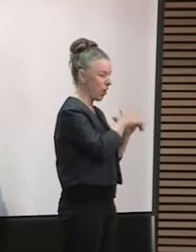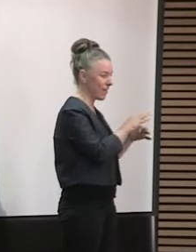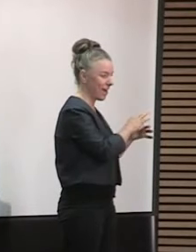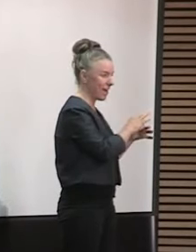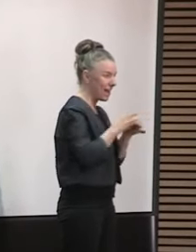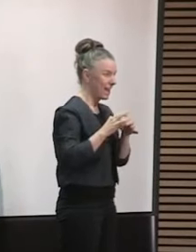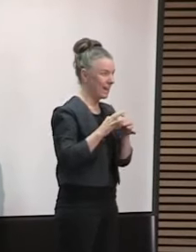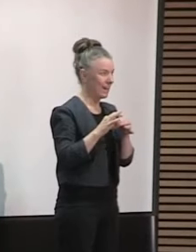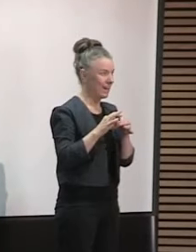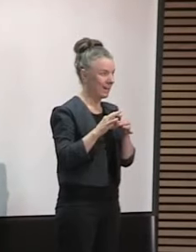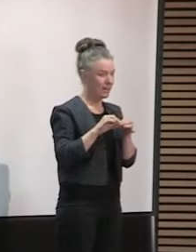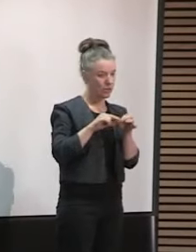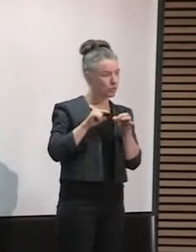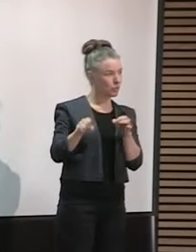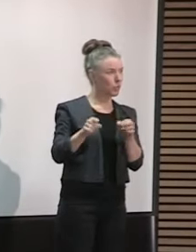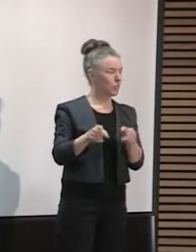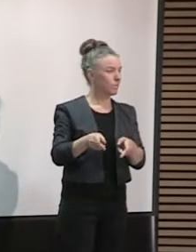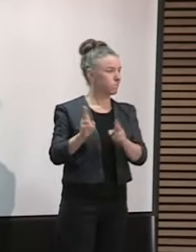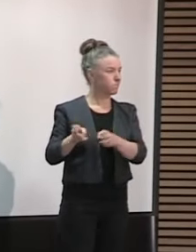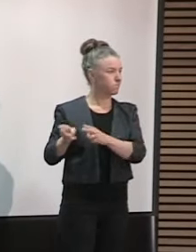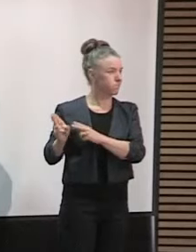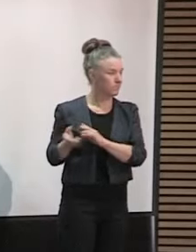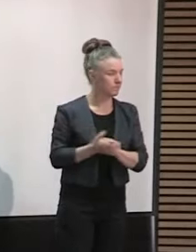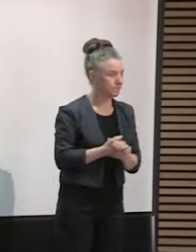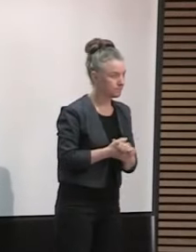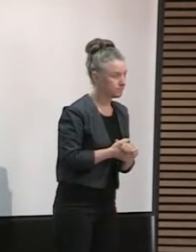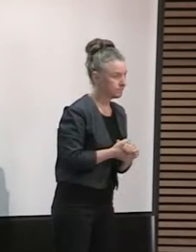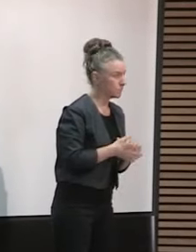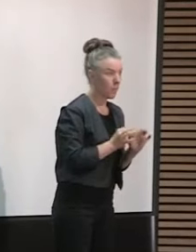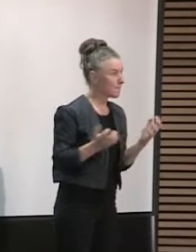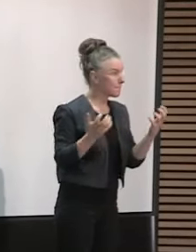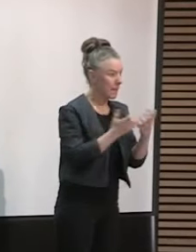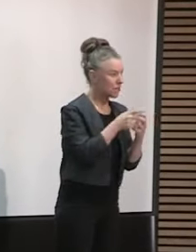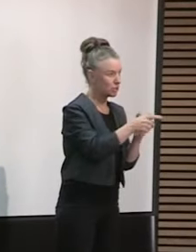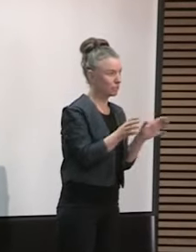Zealanders here safe? The measure for us is the capacity of our quarantine and our isolation